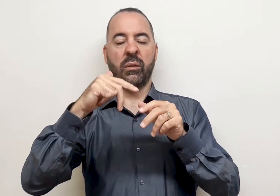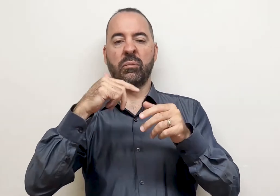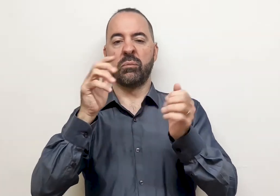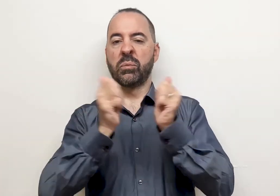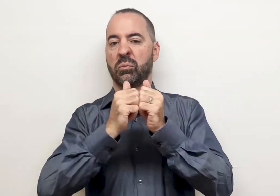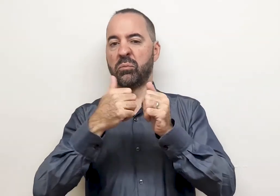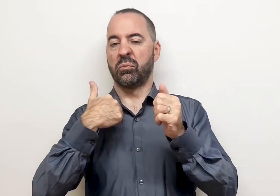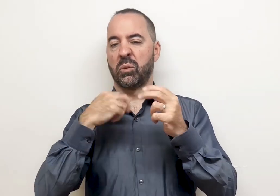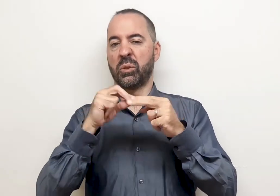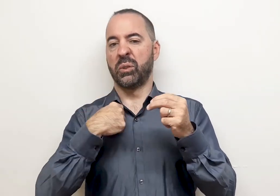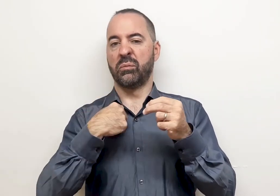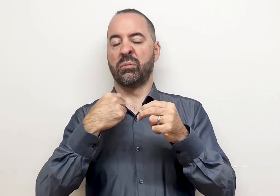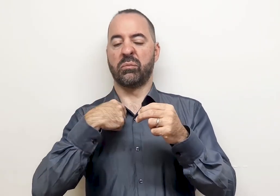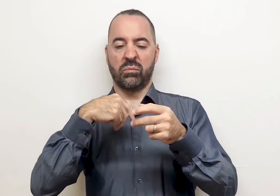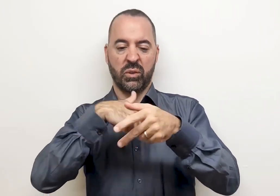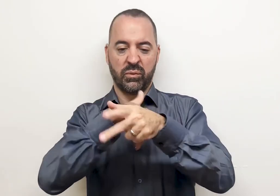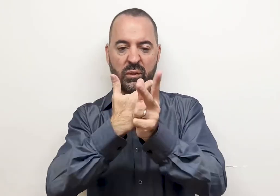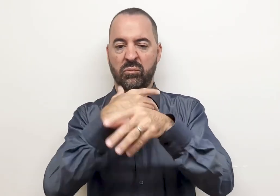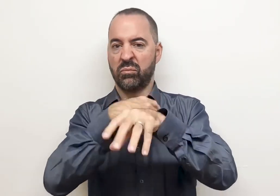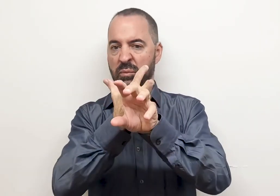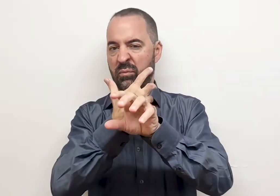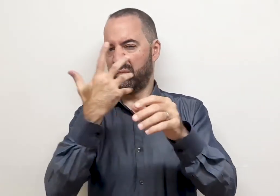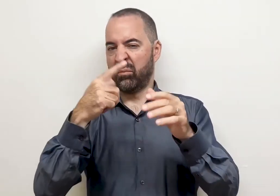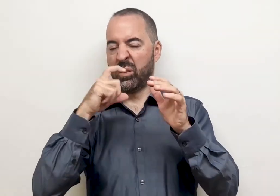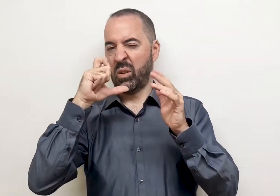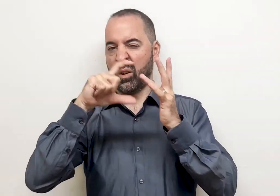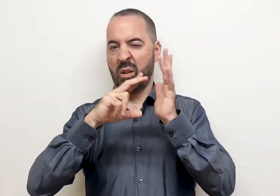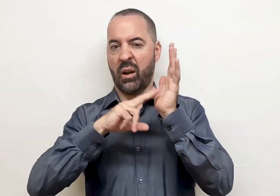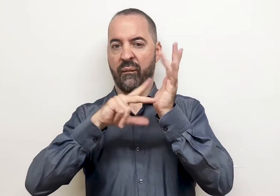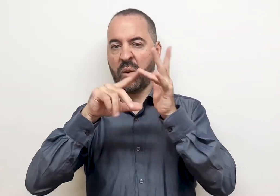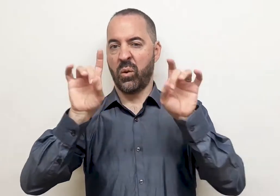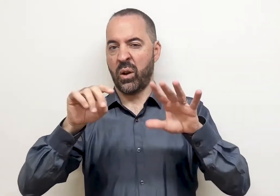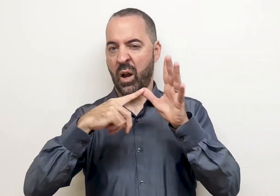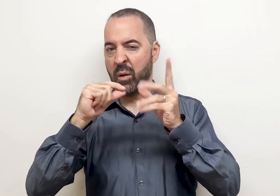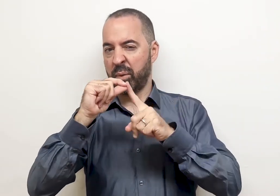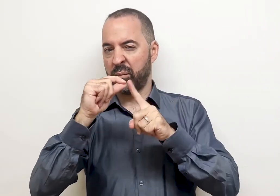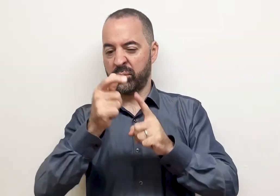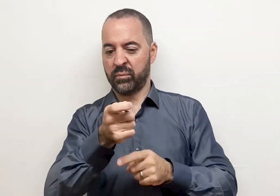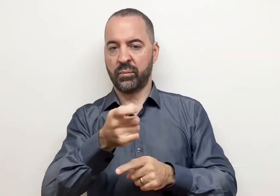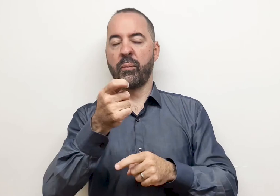You can book in time to meet me through video or contact me through the Convo Australia app.